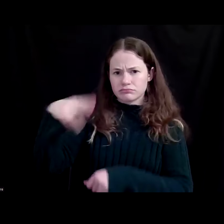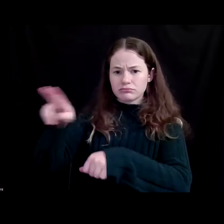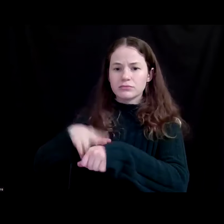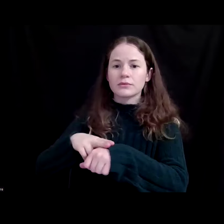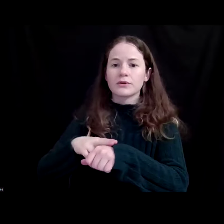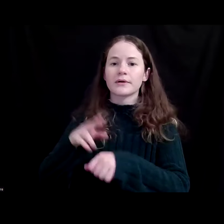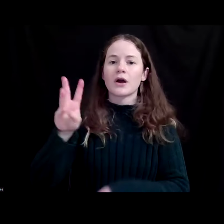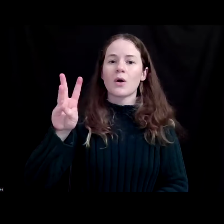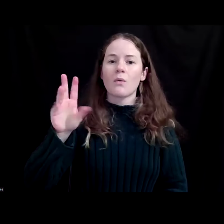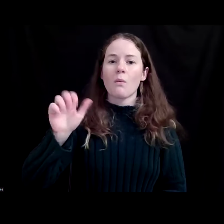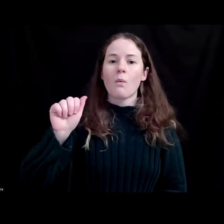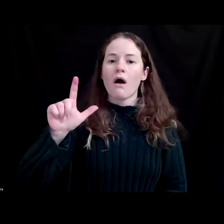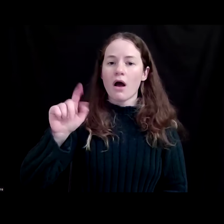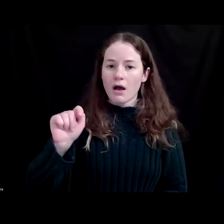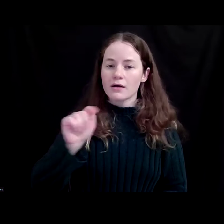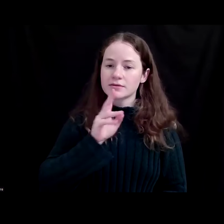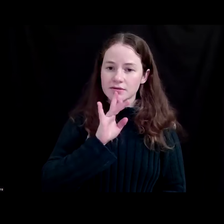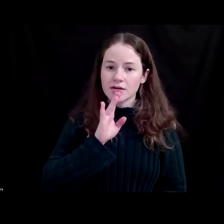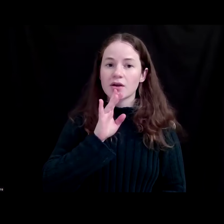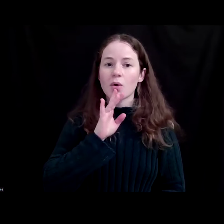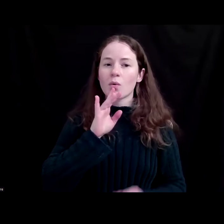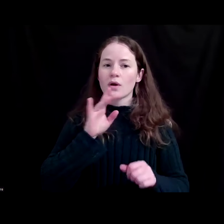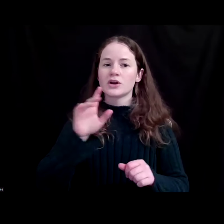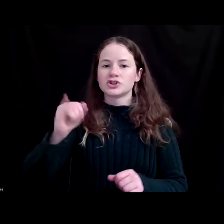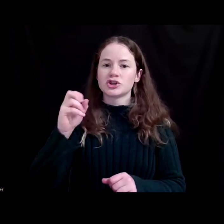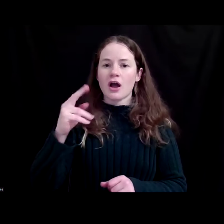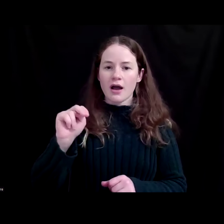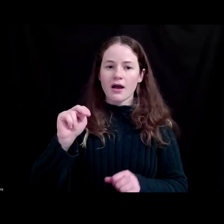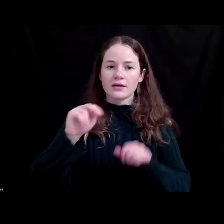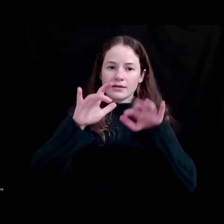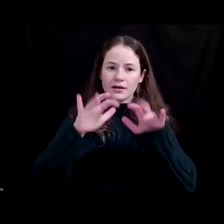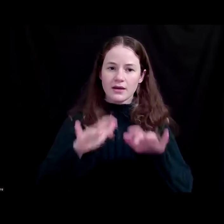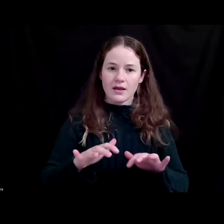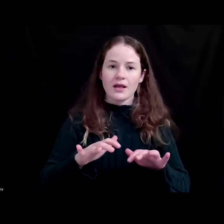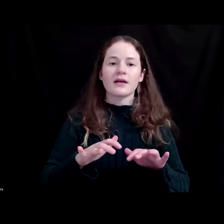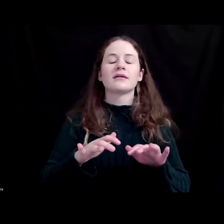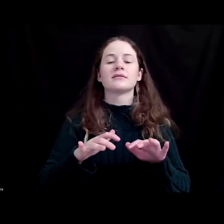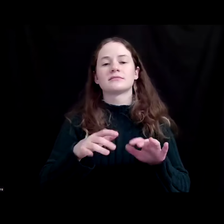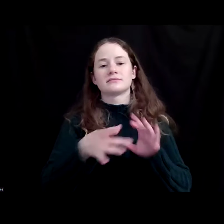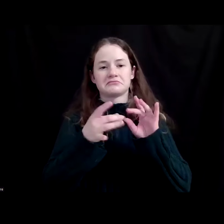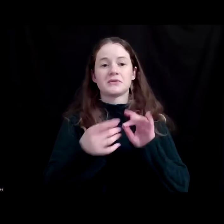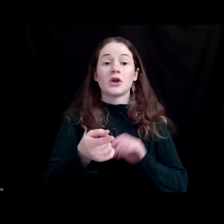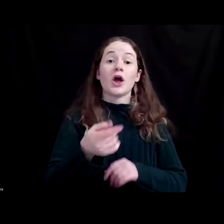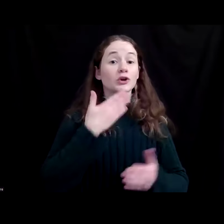comments in there. Good point, Elise. In my research, I have kids that experience benefits from just 30 minutes a week of